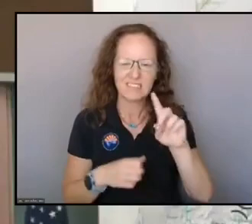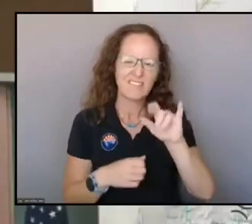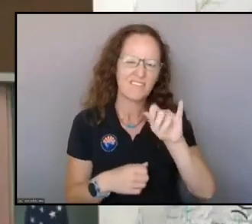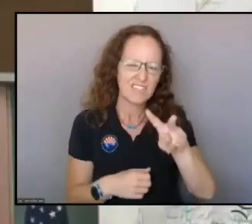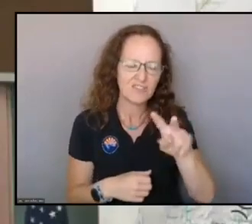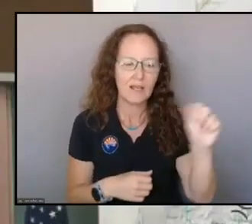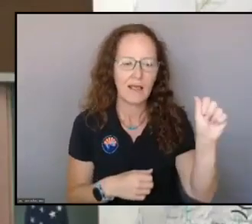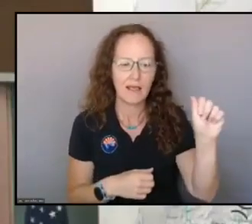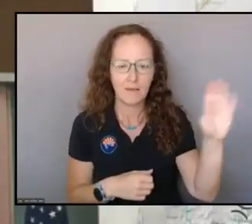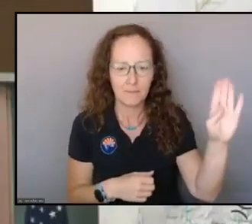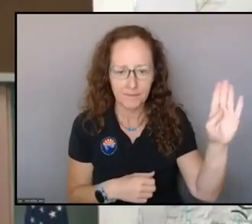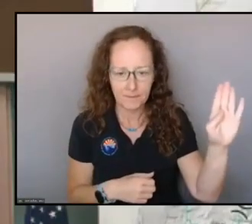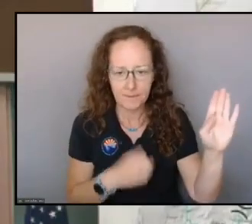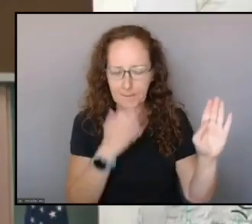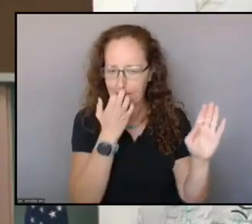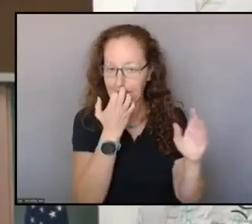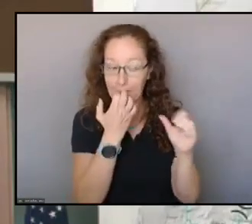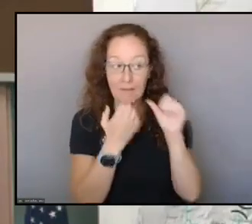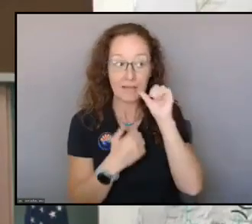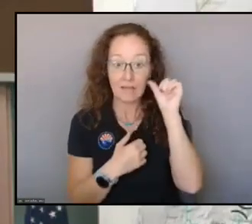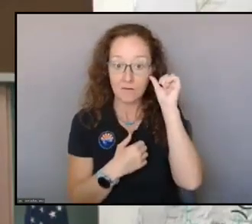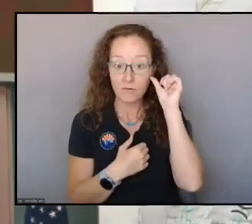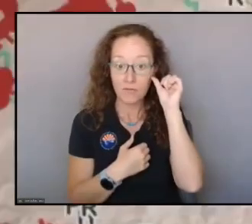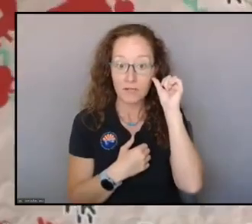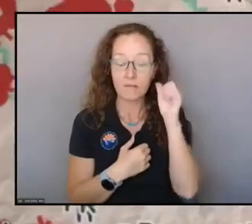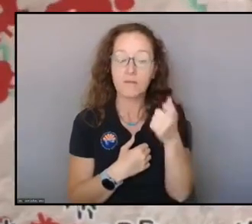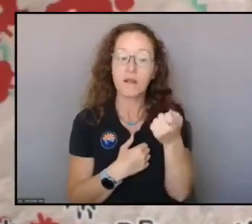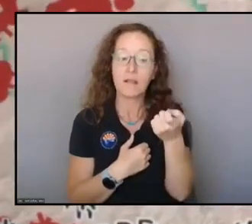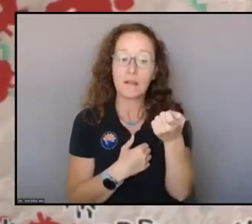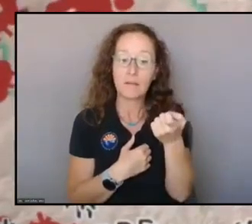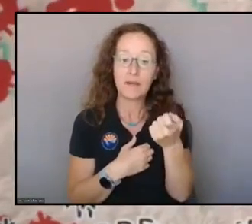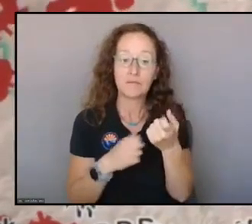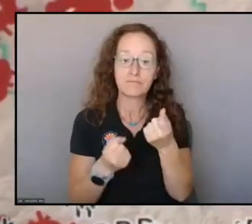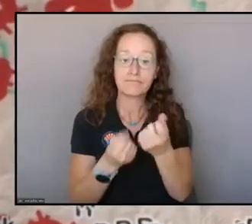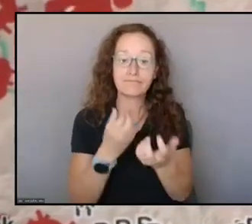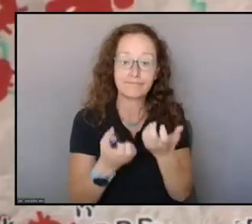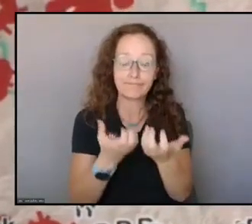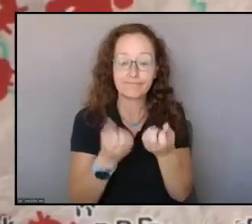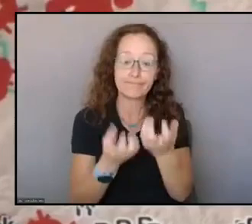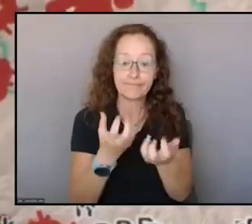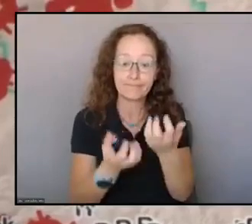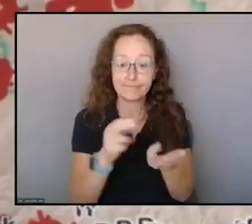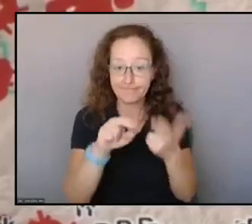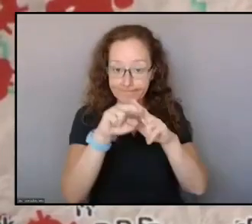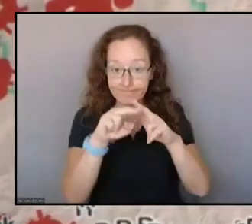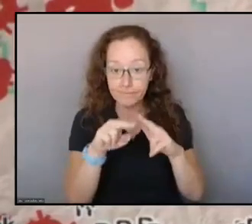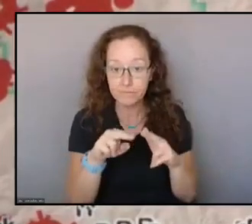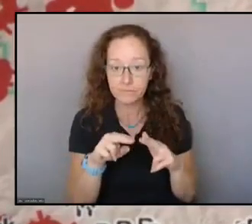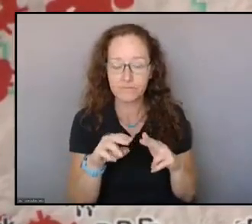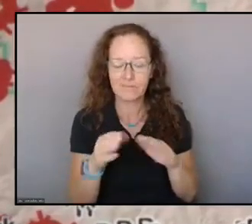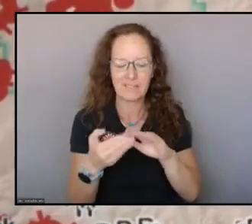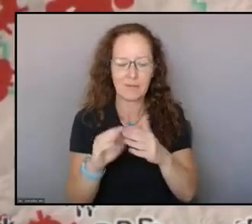WHAT WE HAD IN THERE THE LAST -- YESTERDAY, WAS A LITTLE BIT OF AN INCREASE IN FIRE ACTIVITY AROUND THE COMMUNITY.